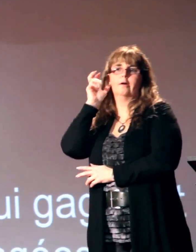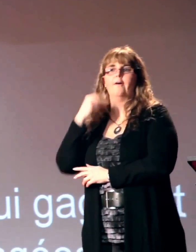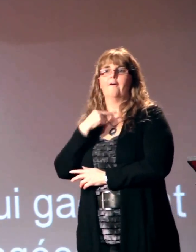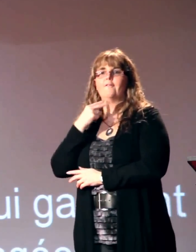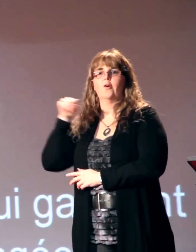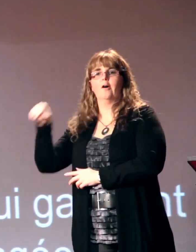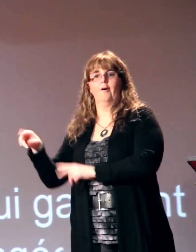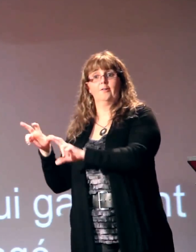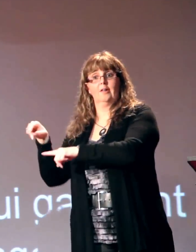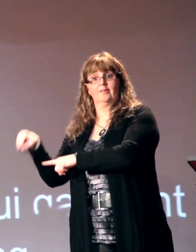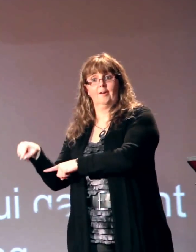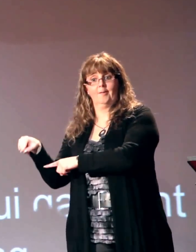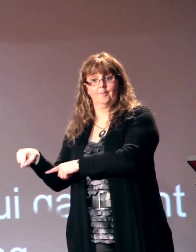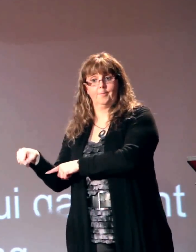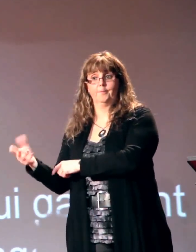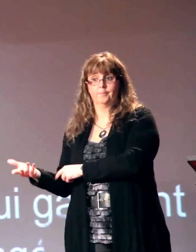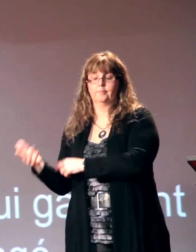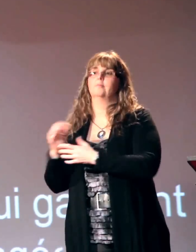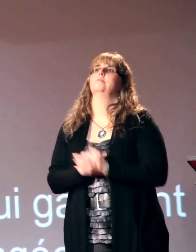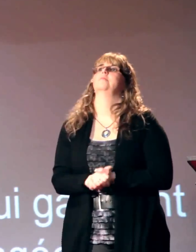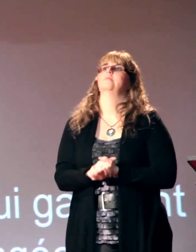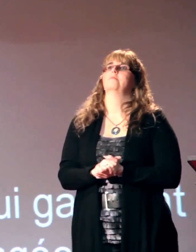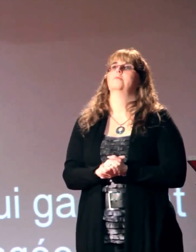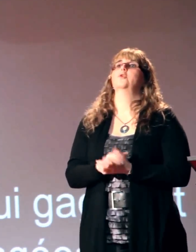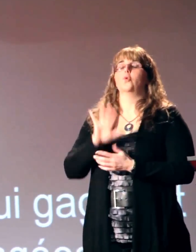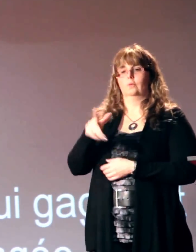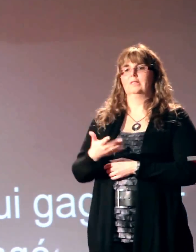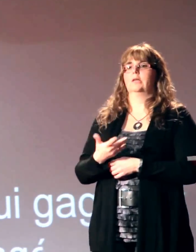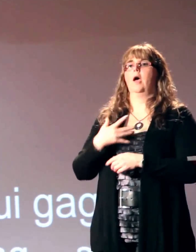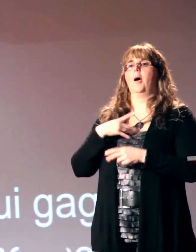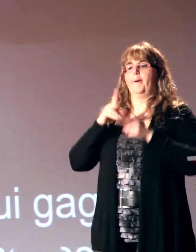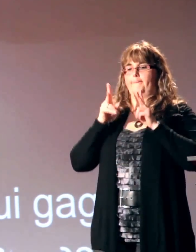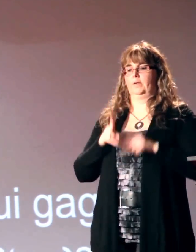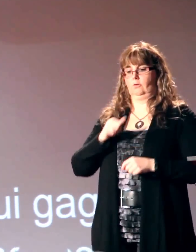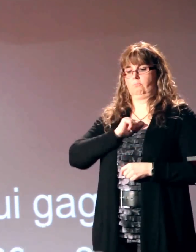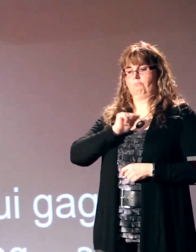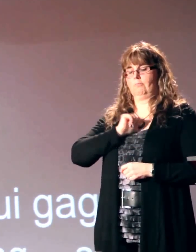Furthermore, individuals could teach their device a personalized language.